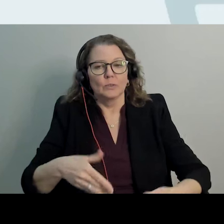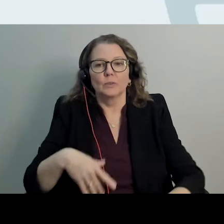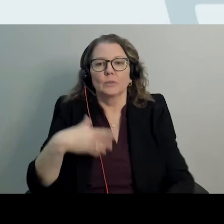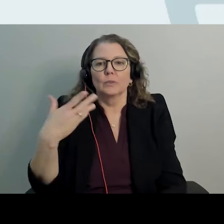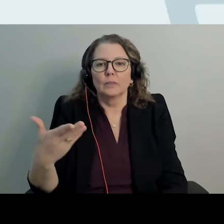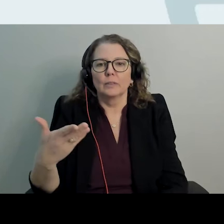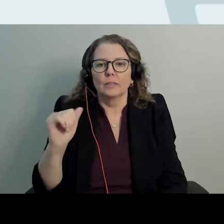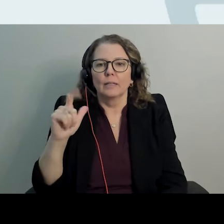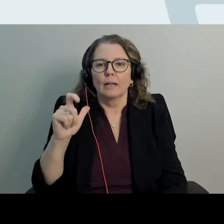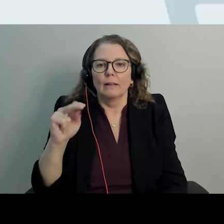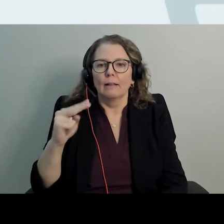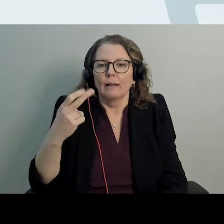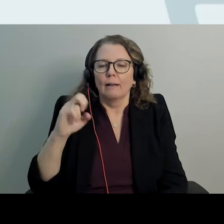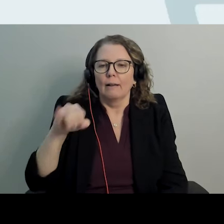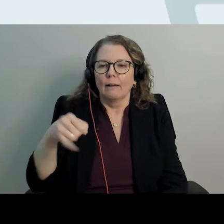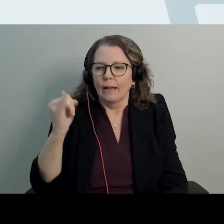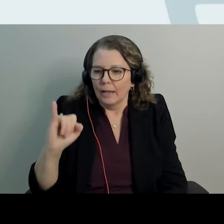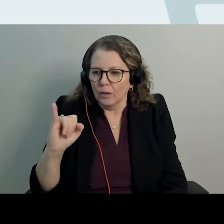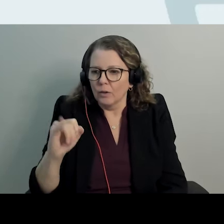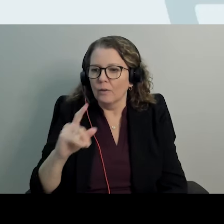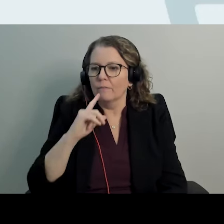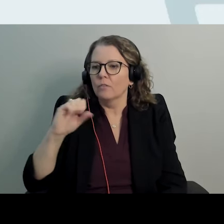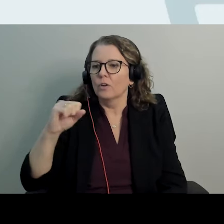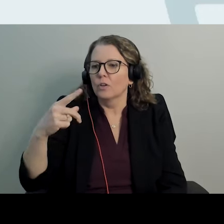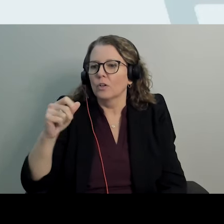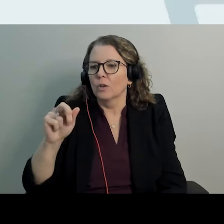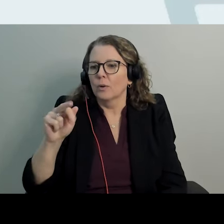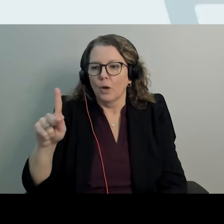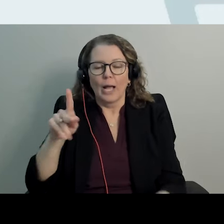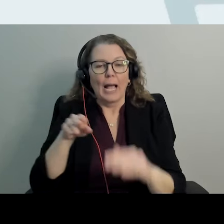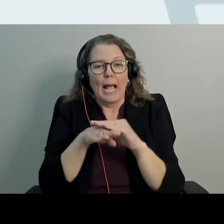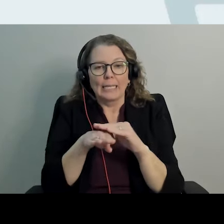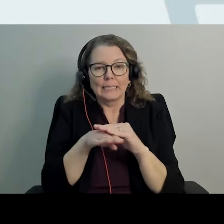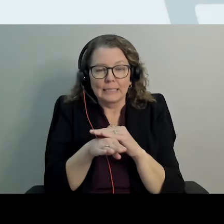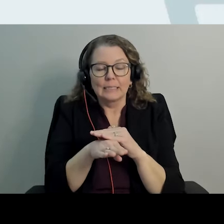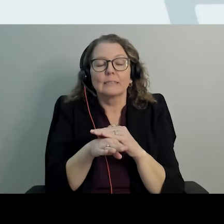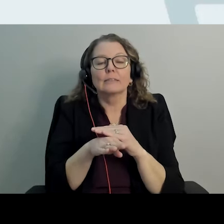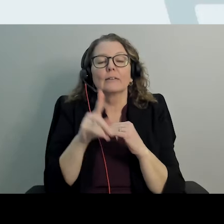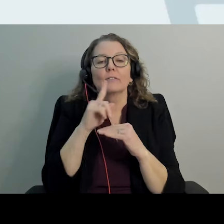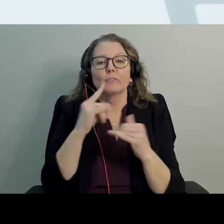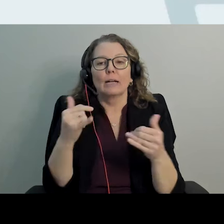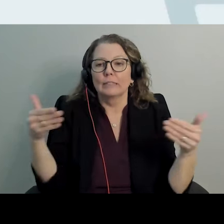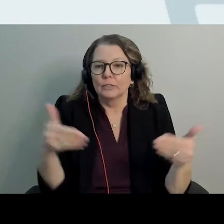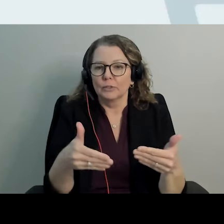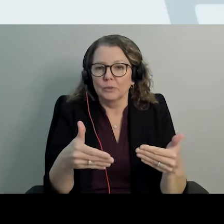founder and lead consultant for Spark Access, to present Introduction to Disability Inclusion.